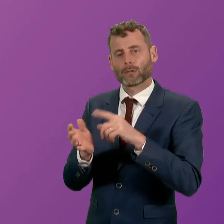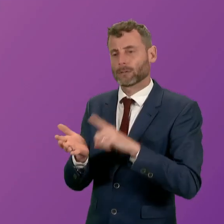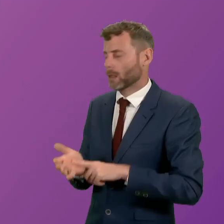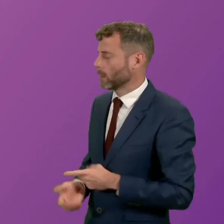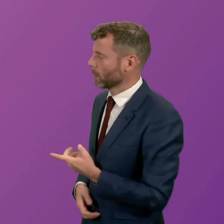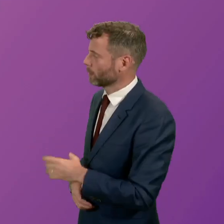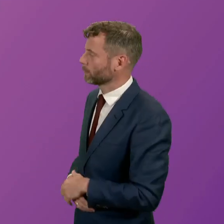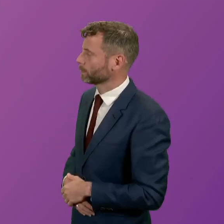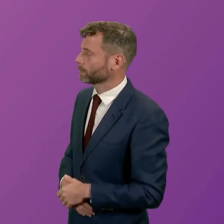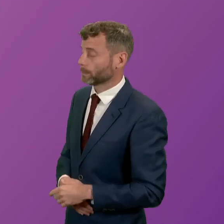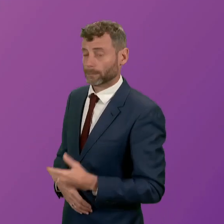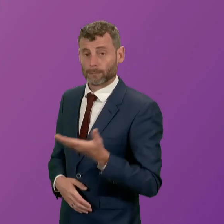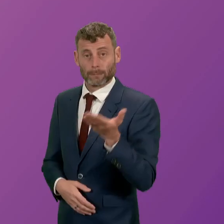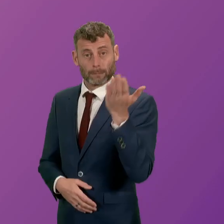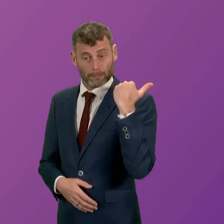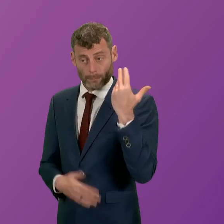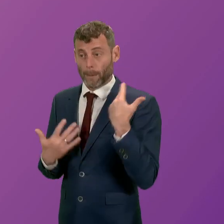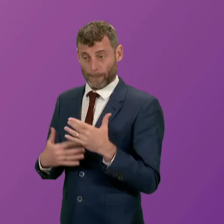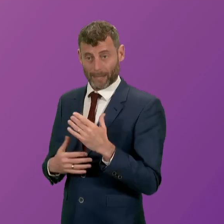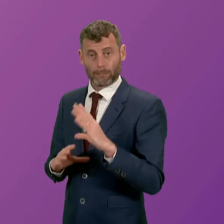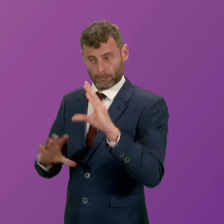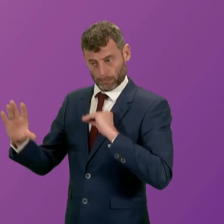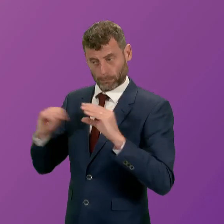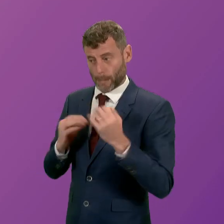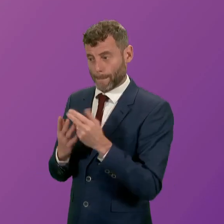In the past couple of months, I have been contacted by many survivors of domestic